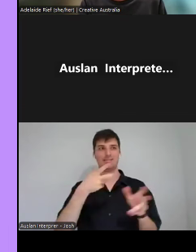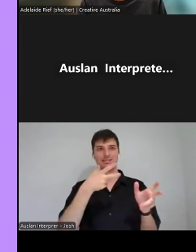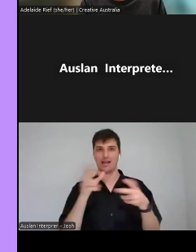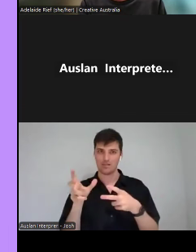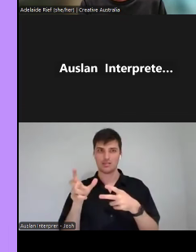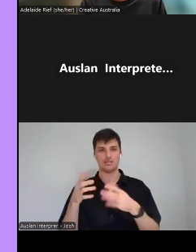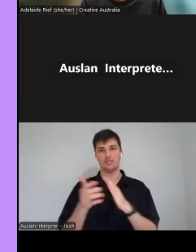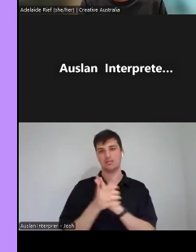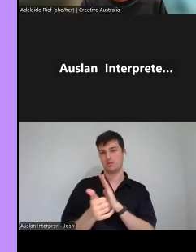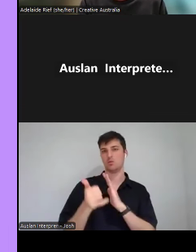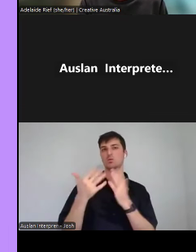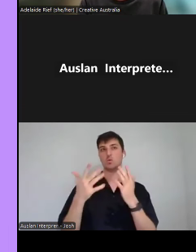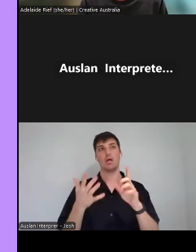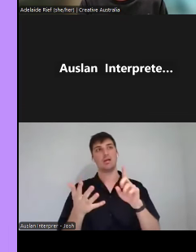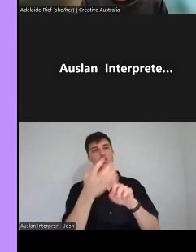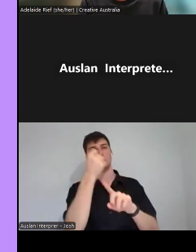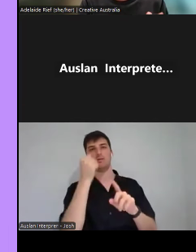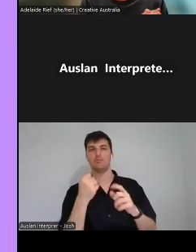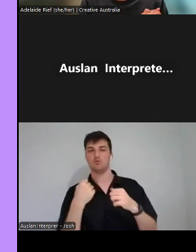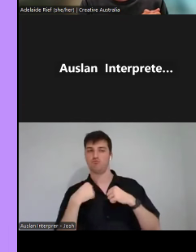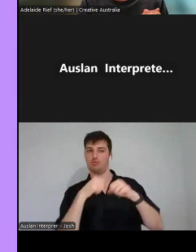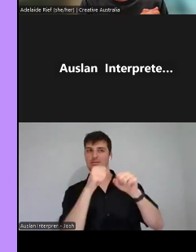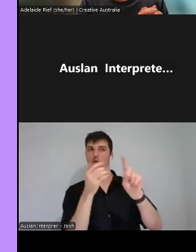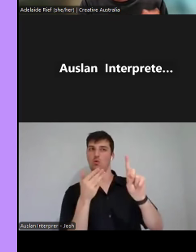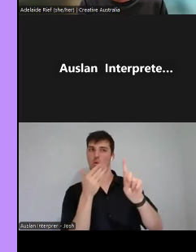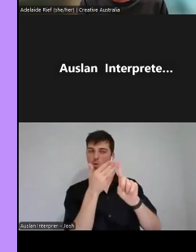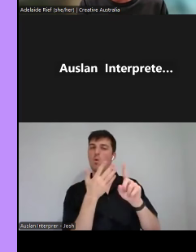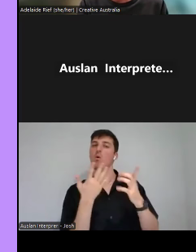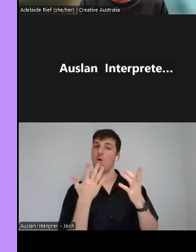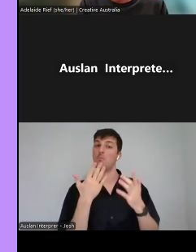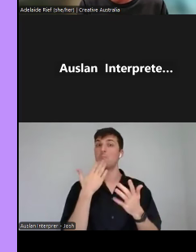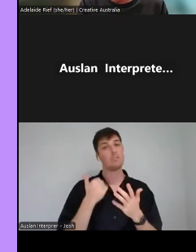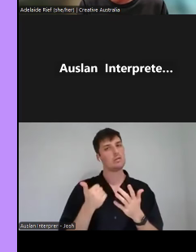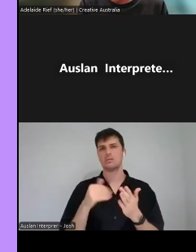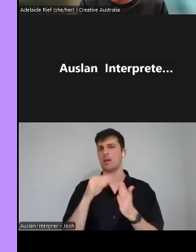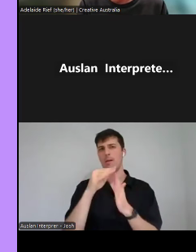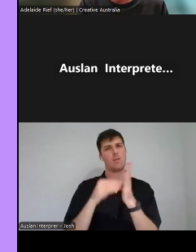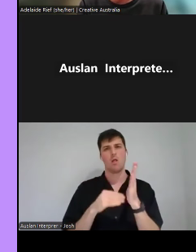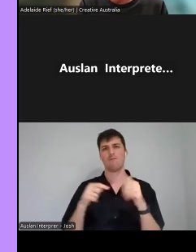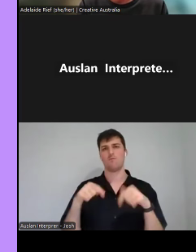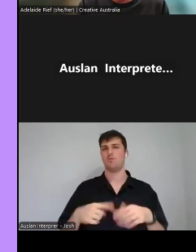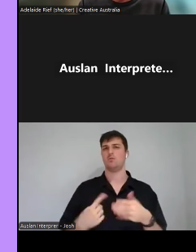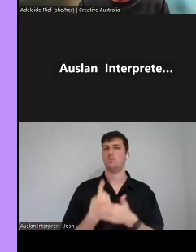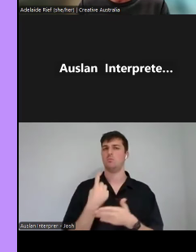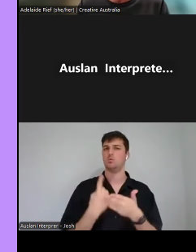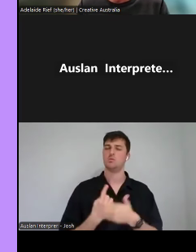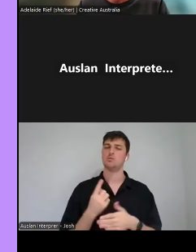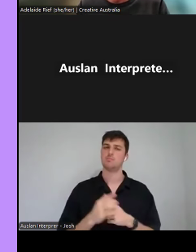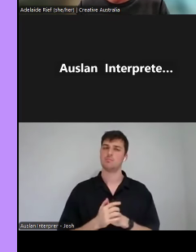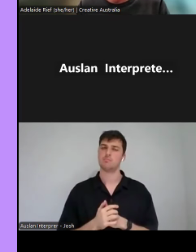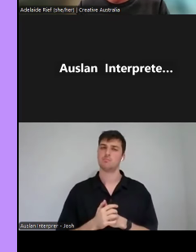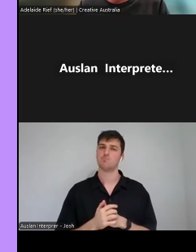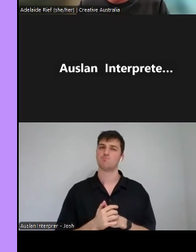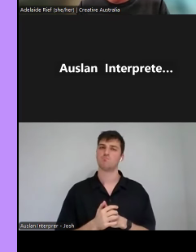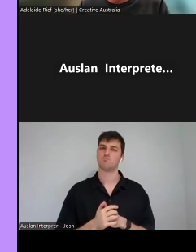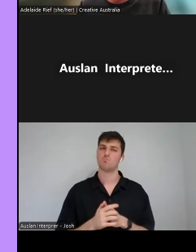meet your strategic goals, then please do apply for this opportunity. Again, also really encourage